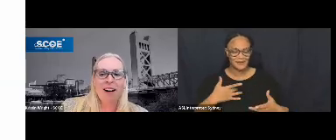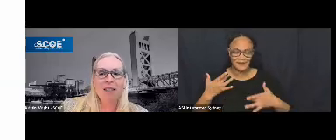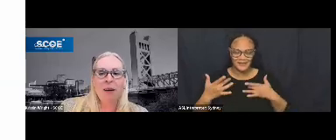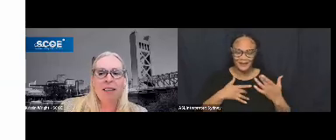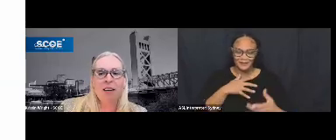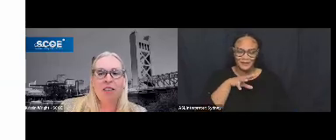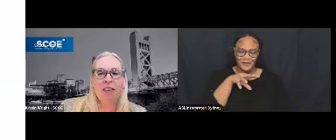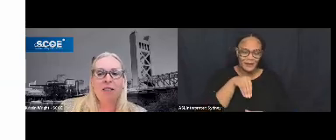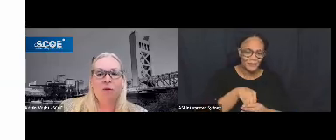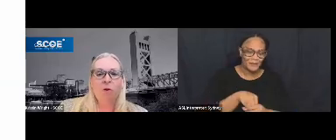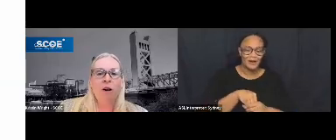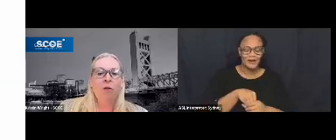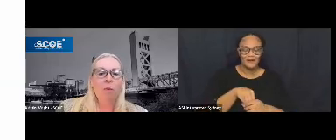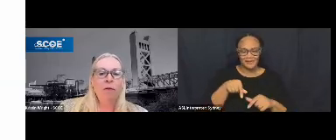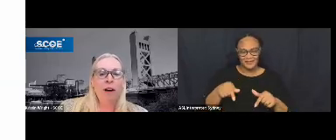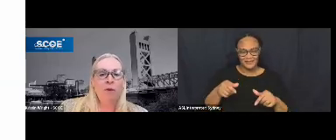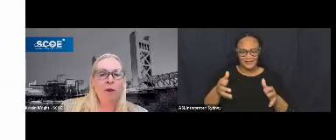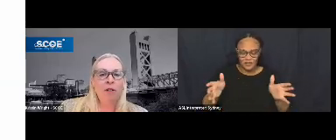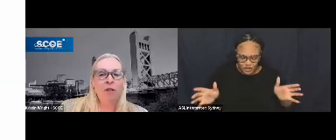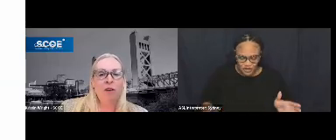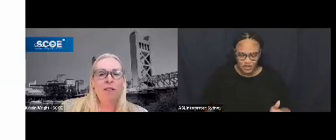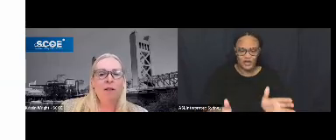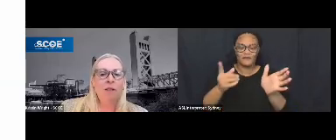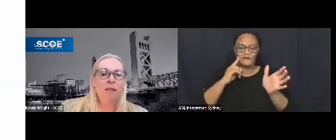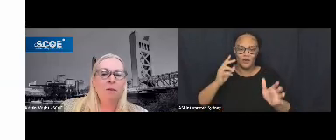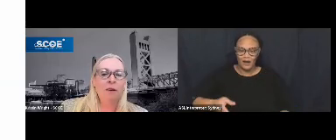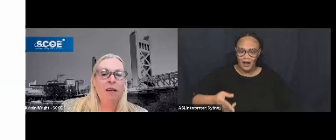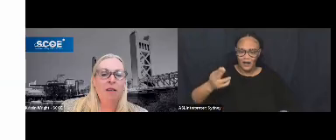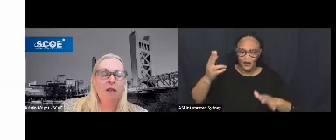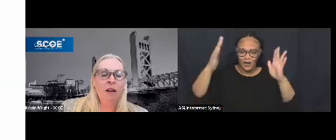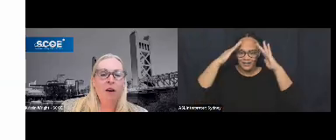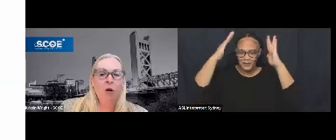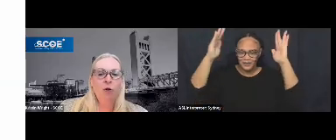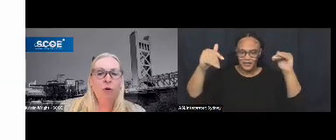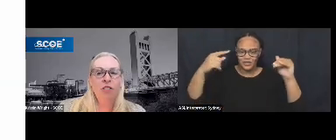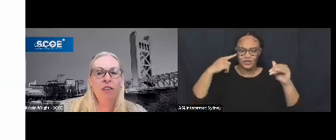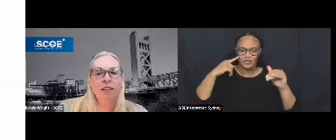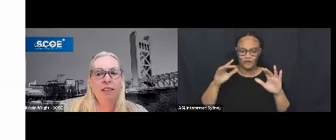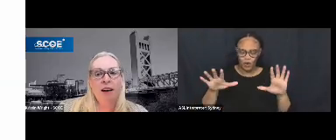higher expectations for a group of California students with disabilities who traditionally